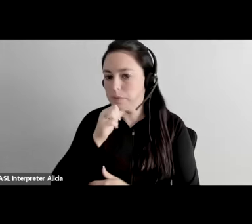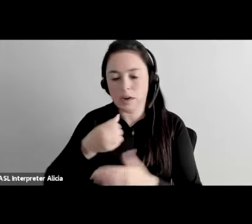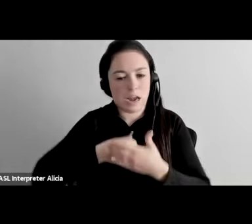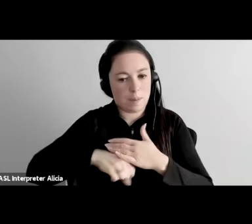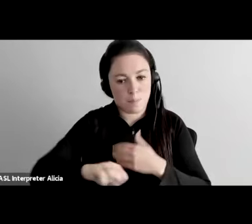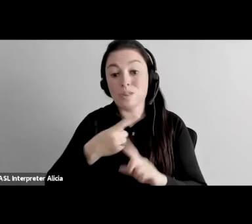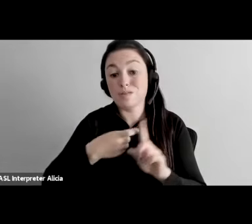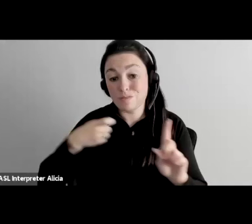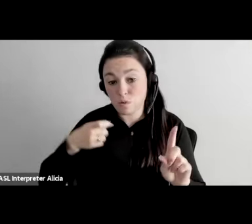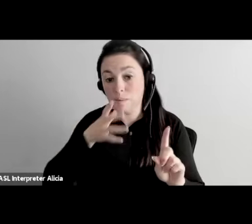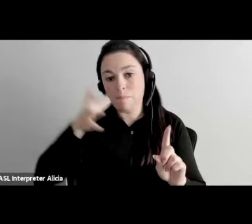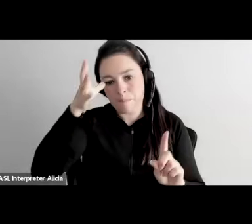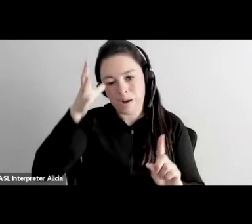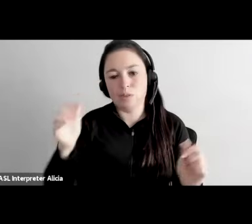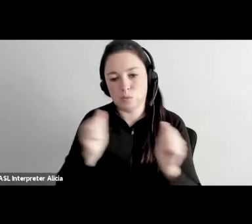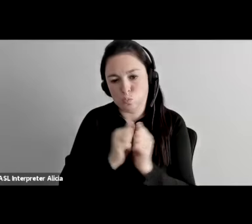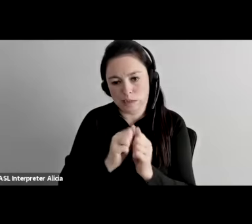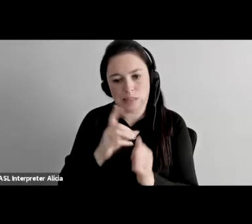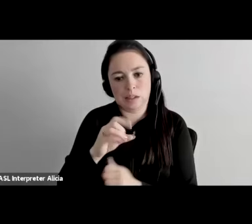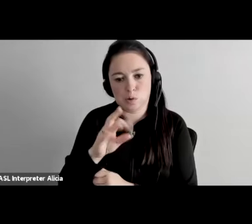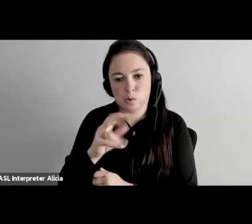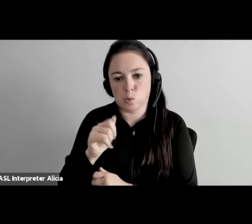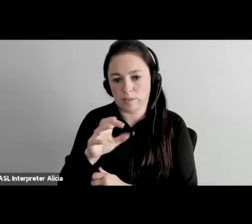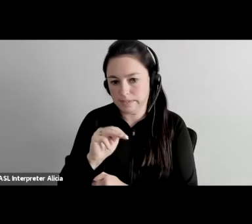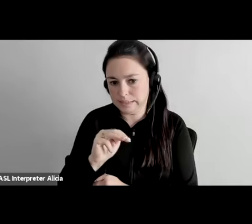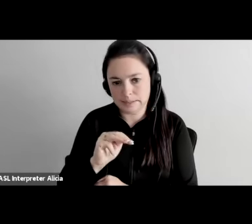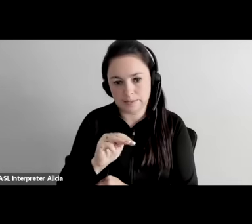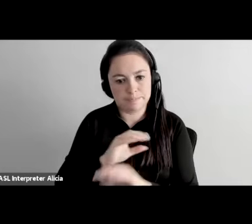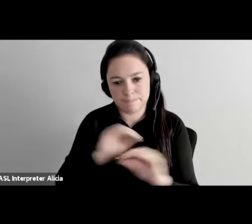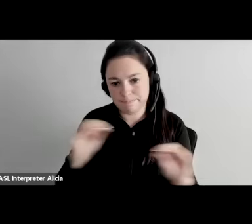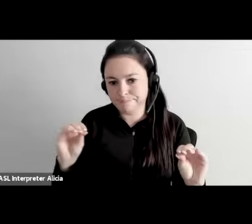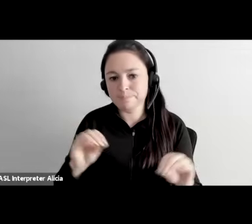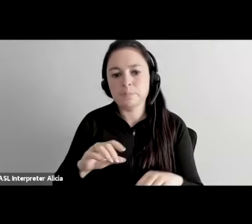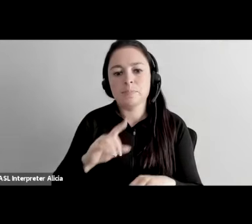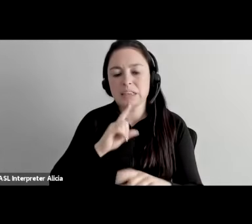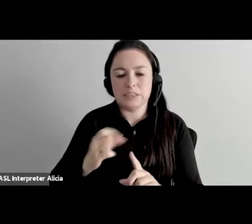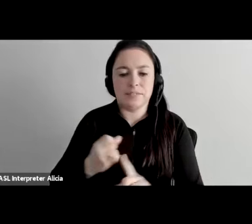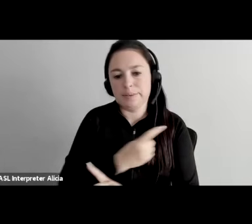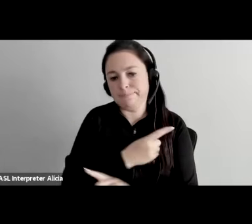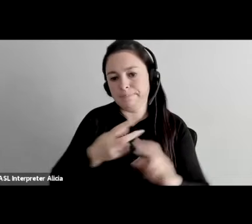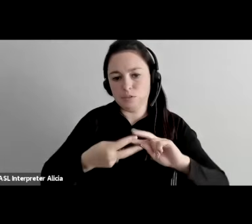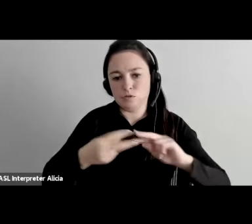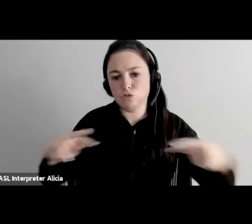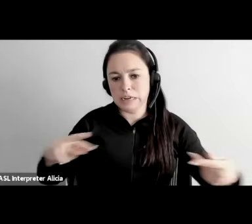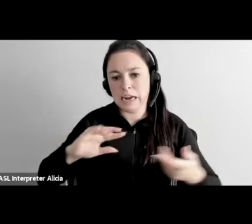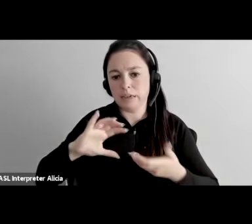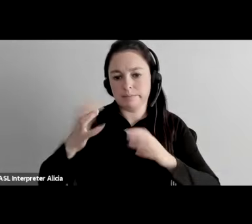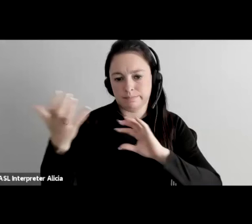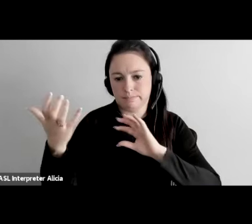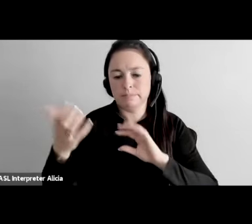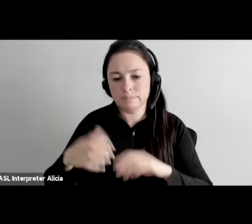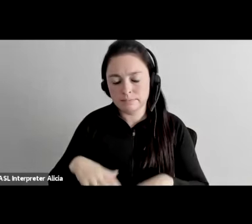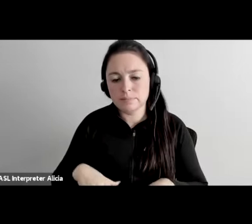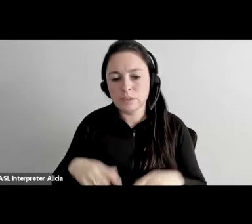genetic mutation occurring at conception. My average height parents knew that I would have achondroplasia before I was born,